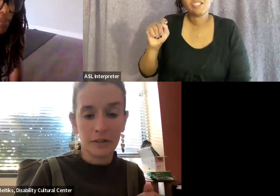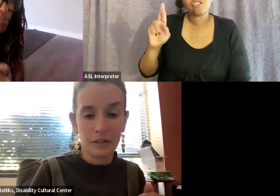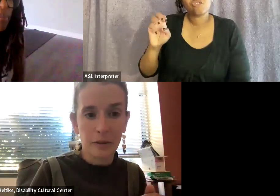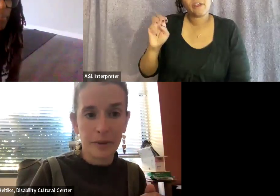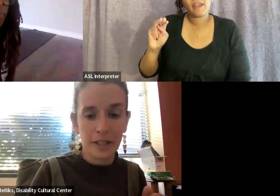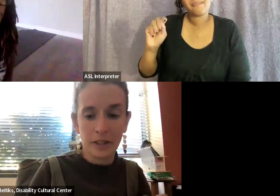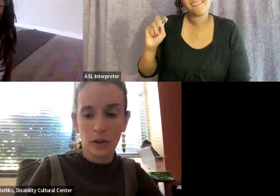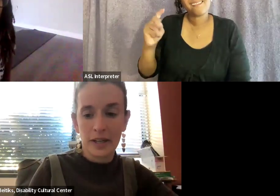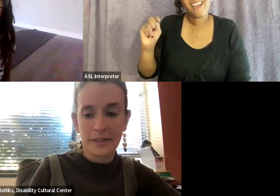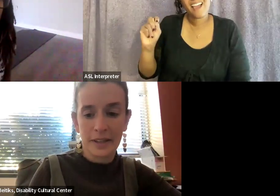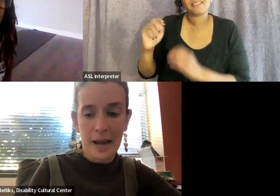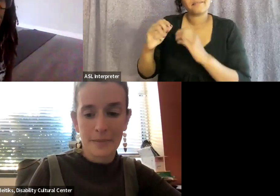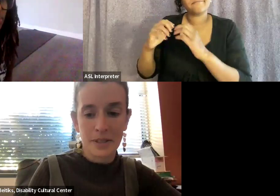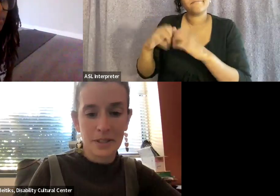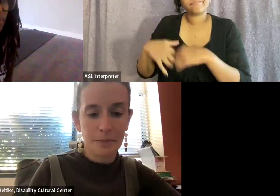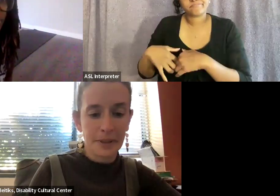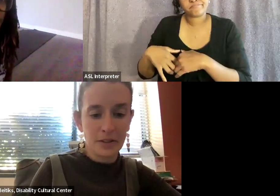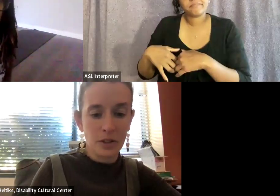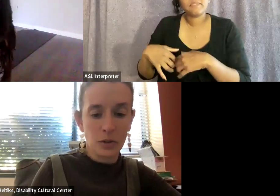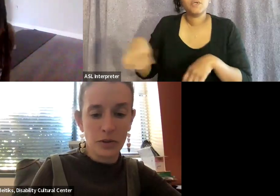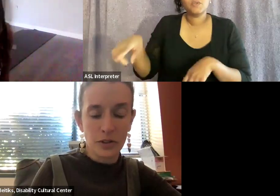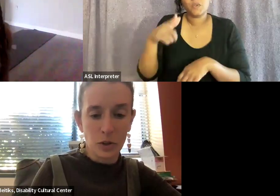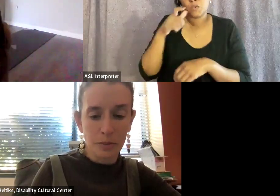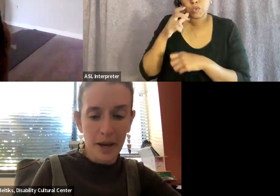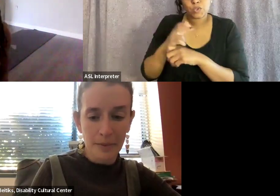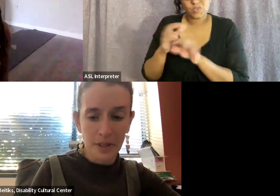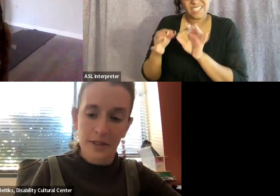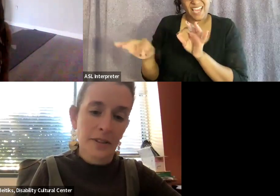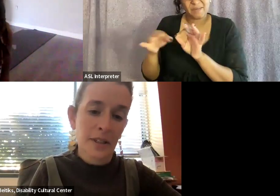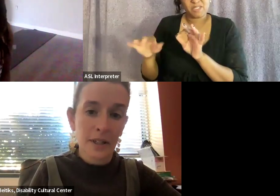For everybody utilizing captions, please use the Zoom captions.